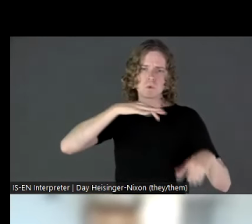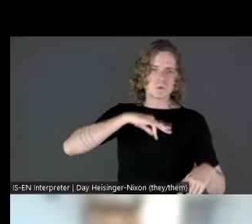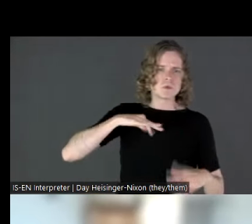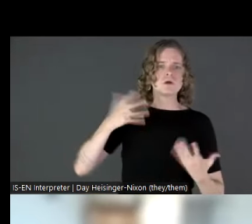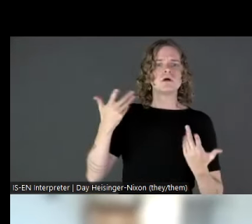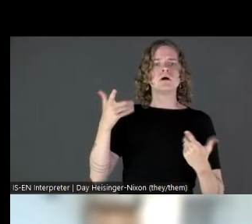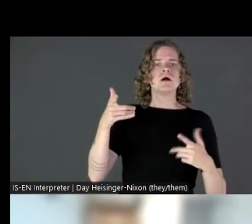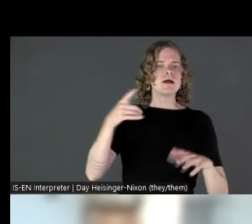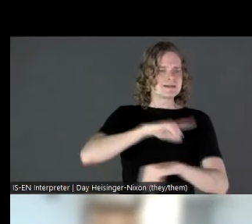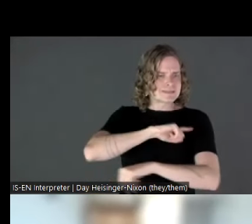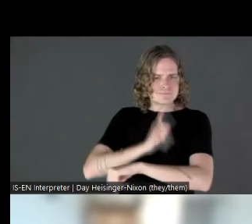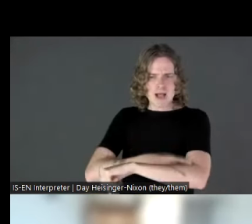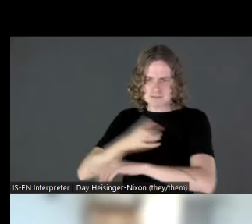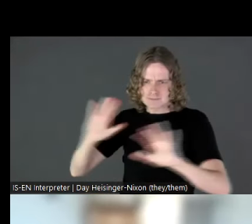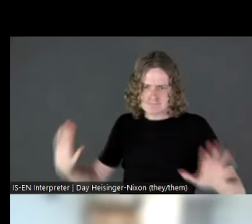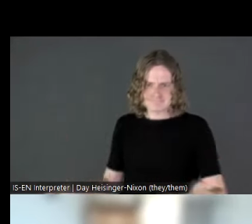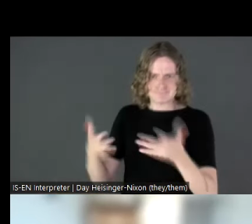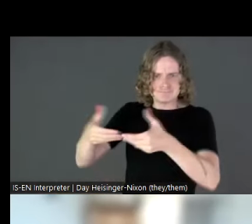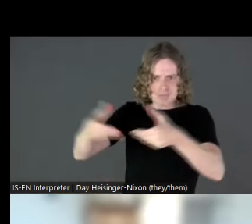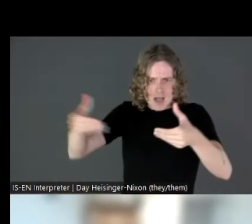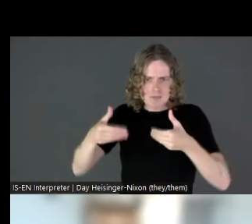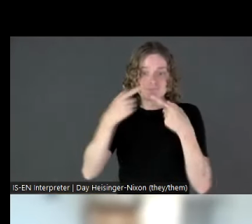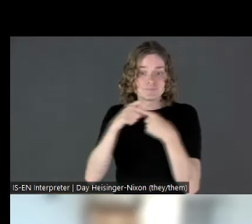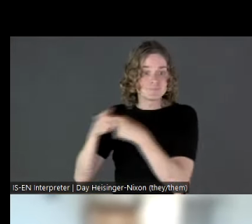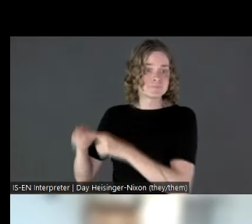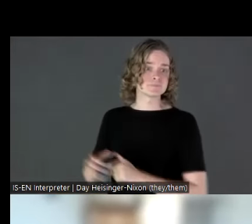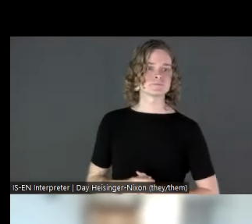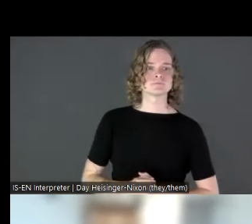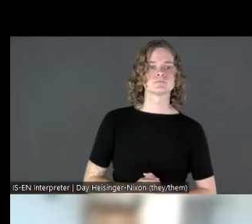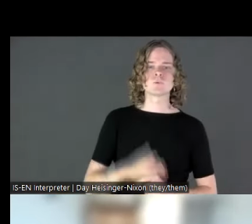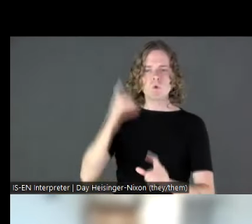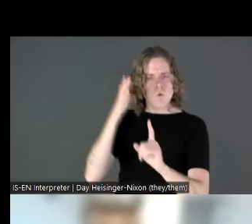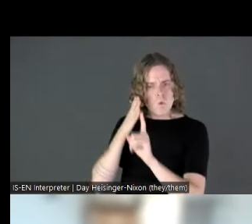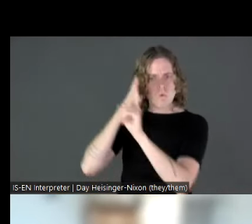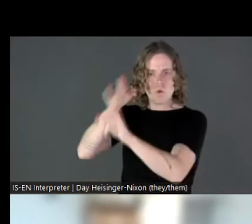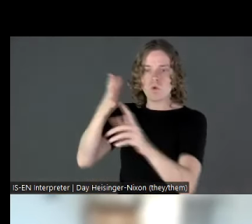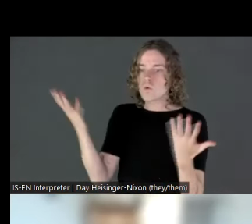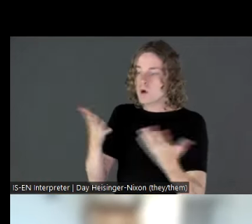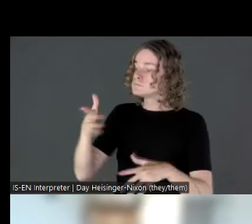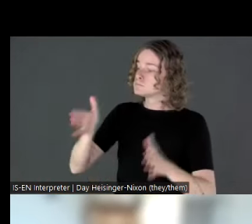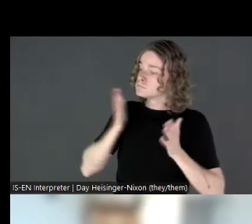They're intended to be used by humanitarian actors on the ground in all phases of humanitarian